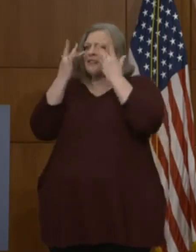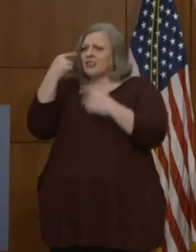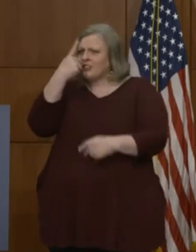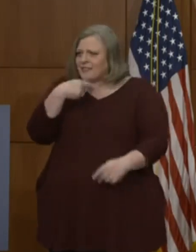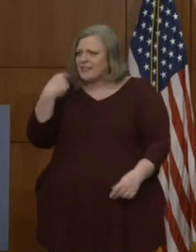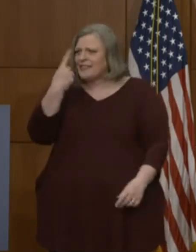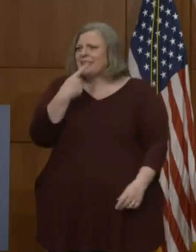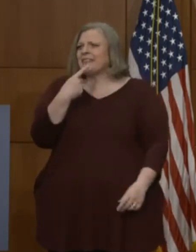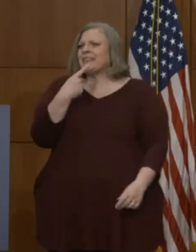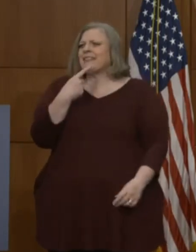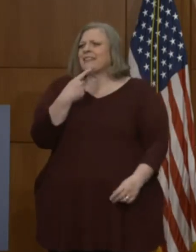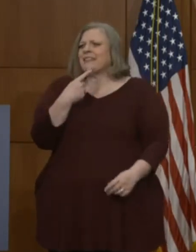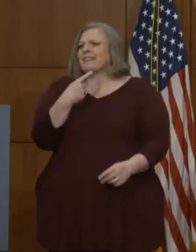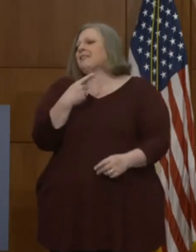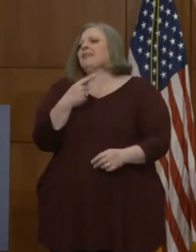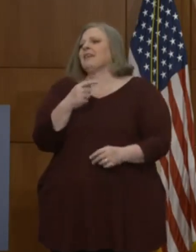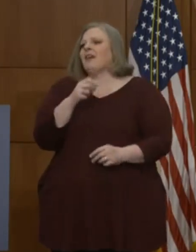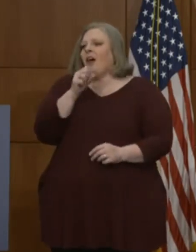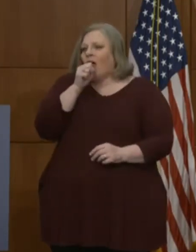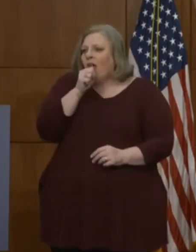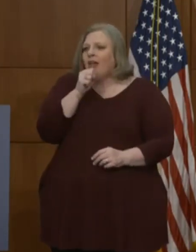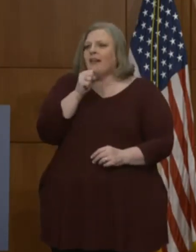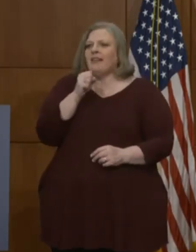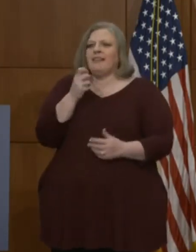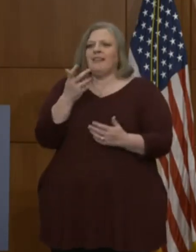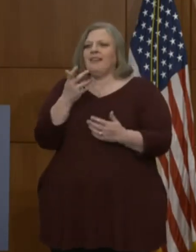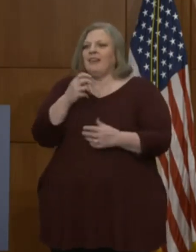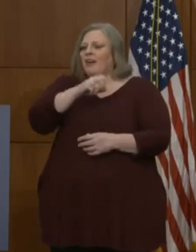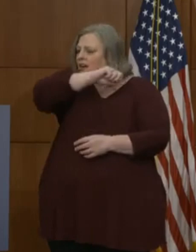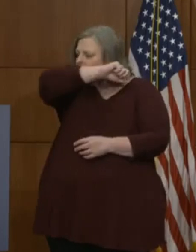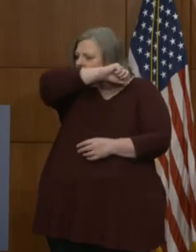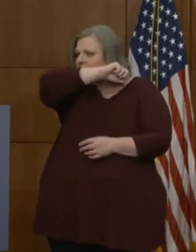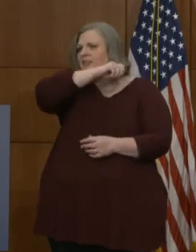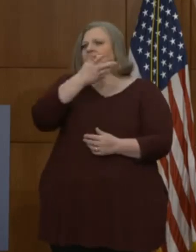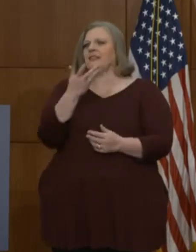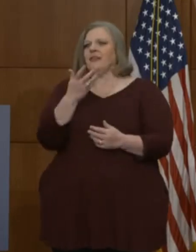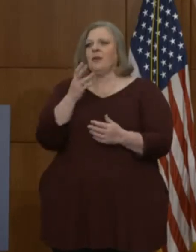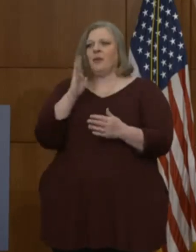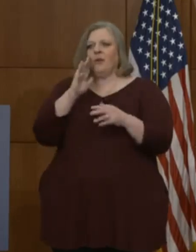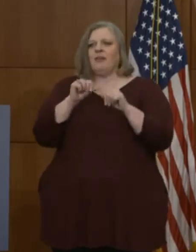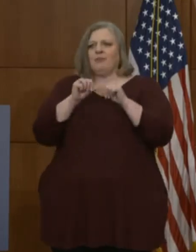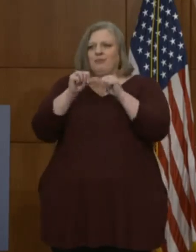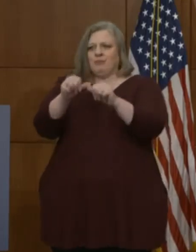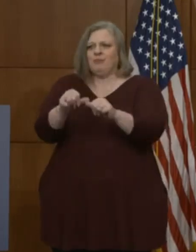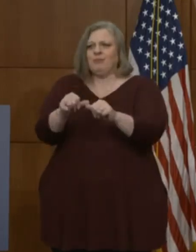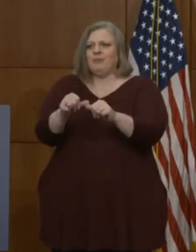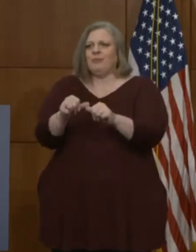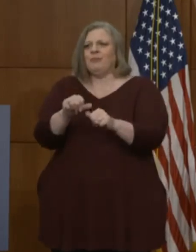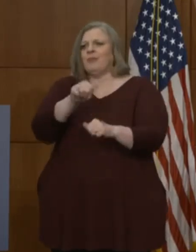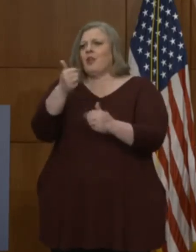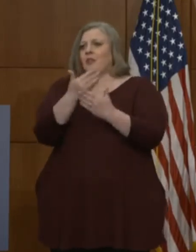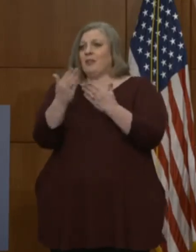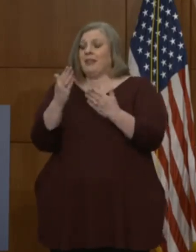OUR FREQUENT HAND WASHING OR- NOT BRING IN OUR HANDS TO OUR NOT BRING IN OUR HANDS TO OUR FACE OR- COVER IN. OUR FACE FACE OR- COVER IN. OUR FACE FROM WEEKS COUGH OR SNEEZE THE FROM WEEKS COUGH OR SNEEZE THE THESE THINGS WILL CONTINUE.